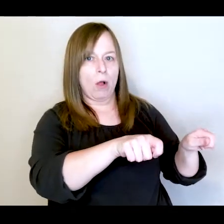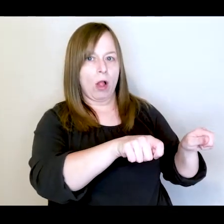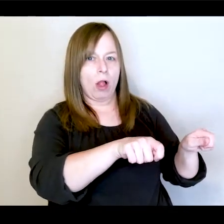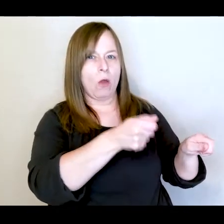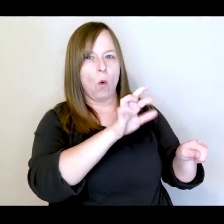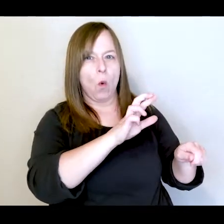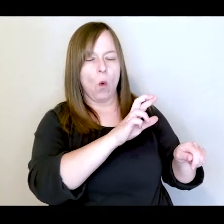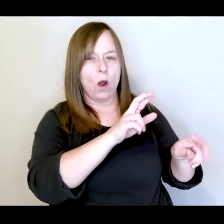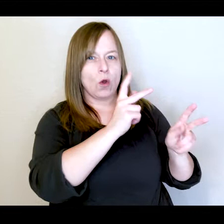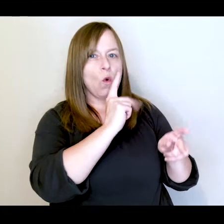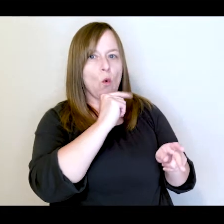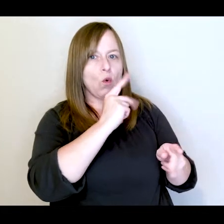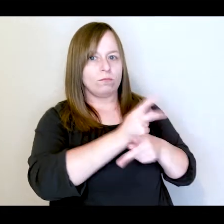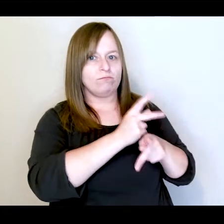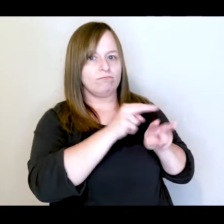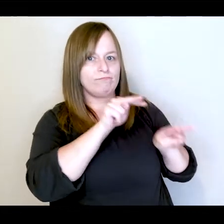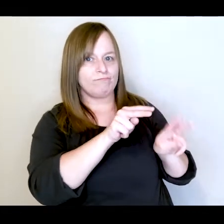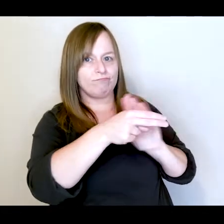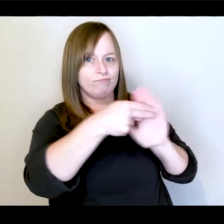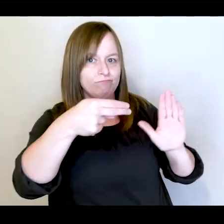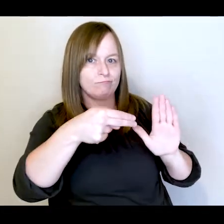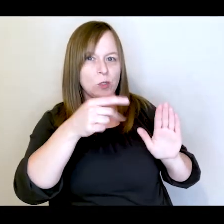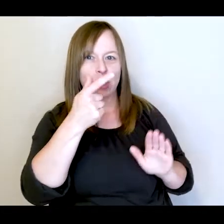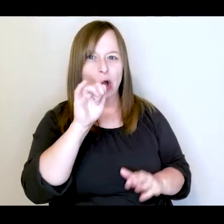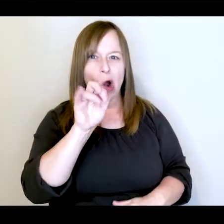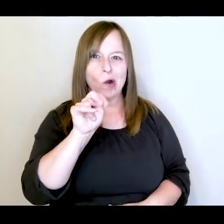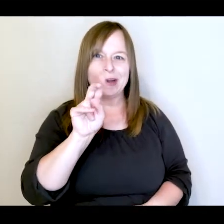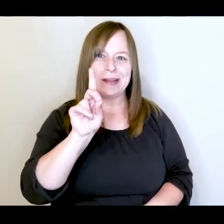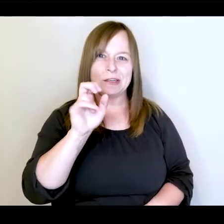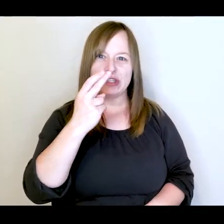into the guardianship path. And so, I think that's a whole other